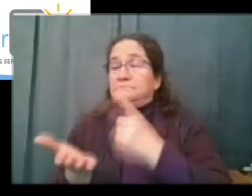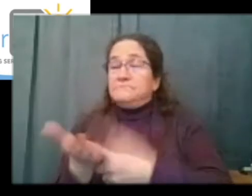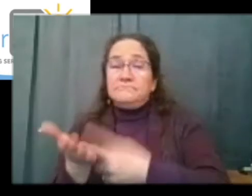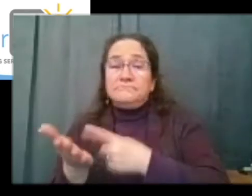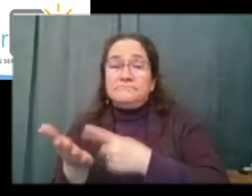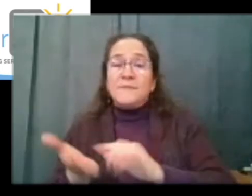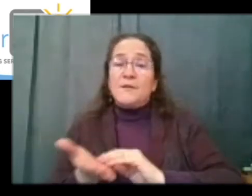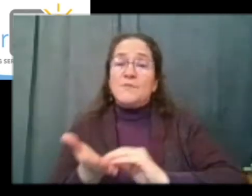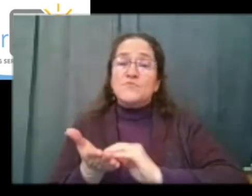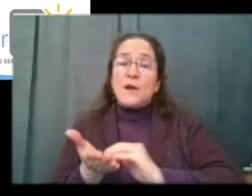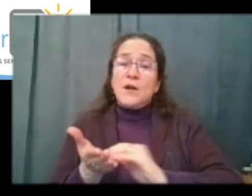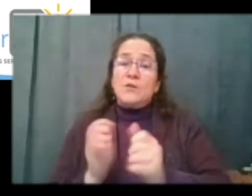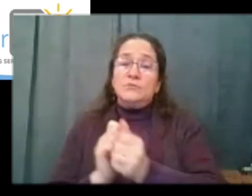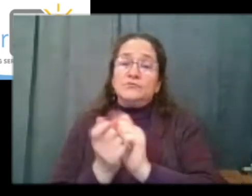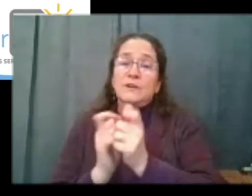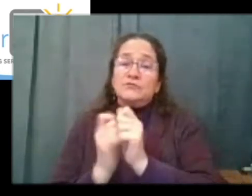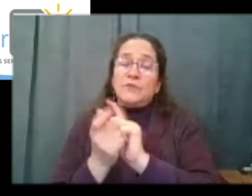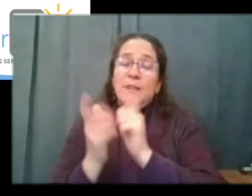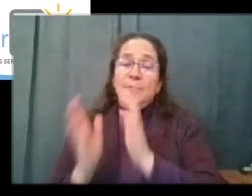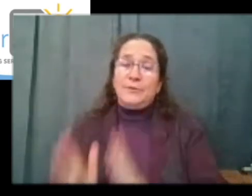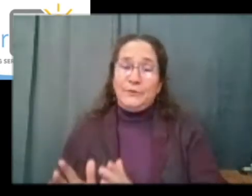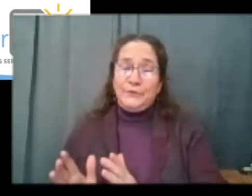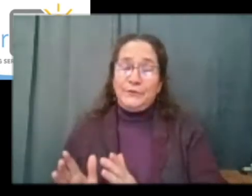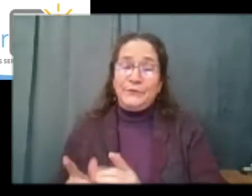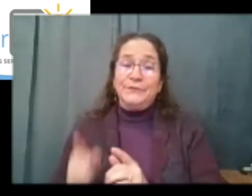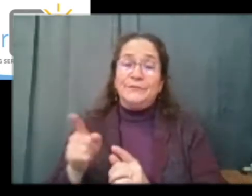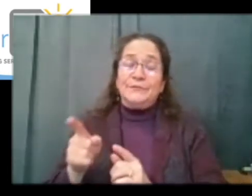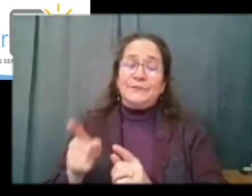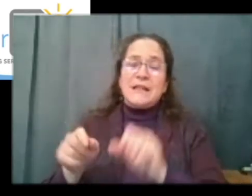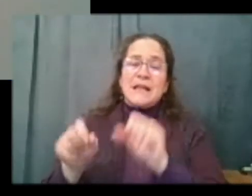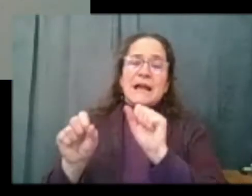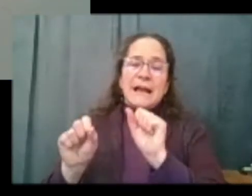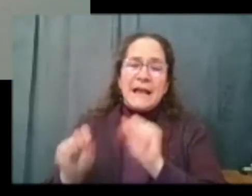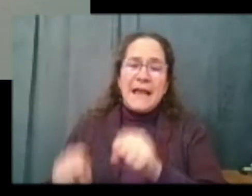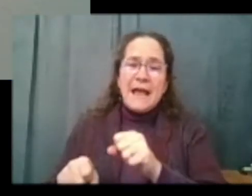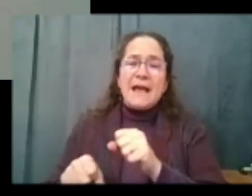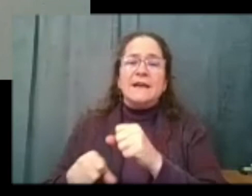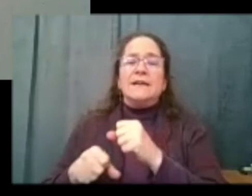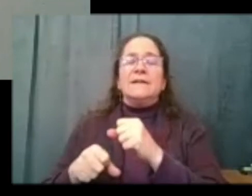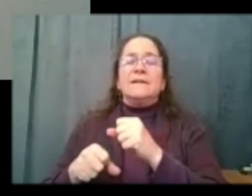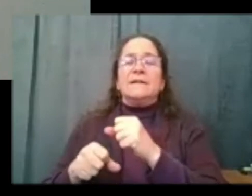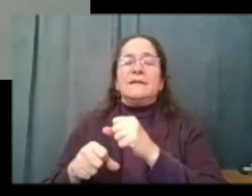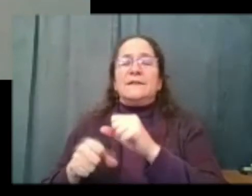and there's a way to to produce an interlined SIM Braille